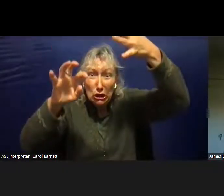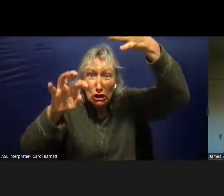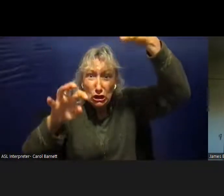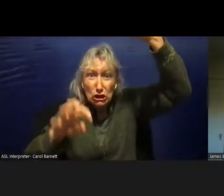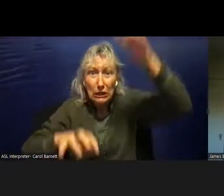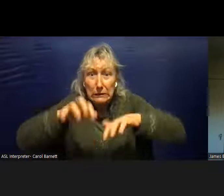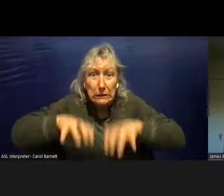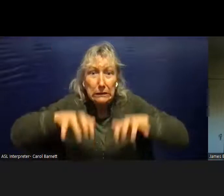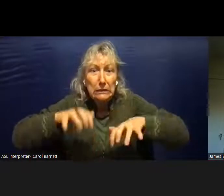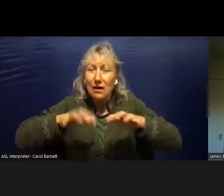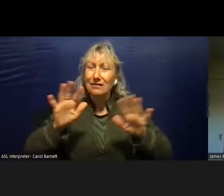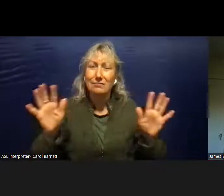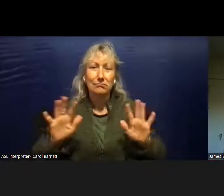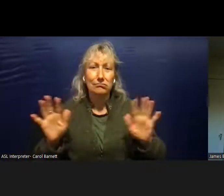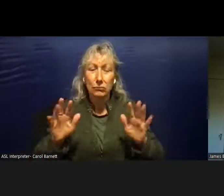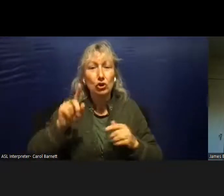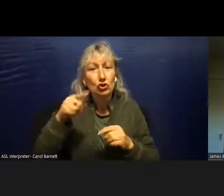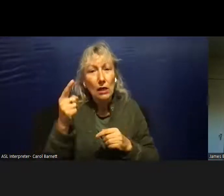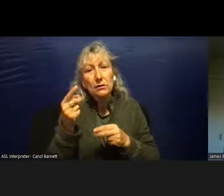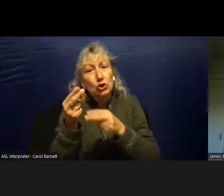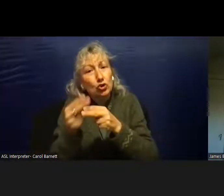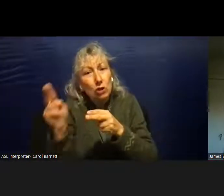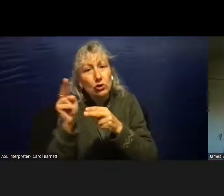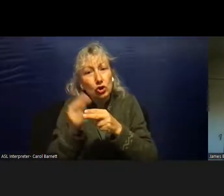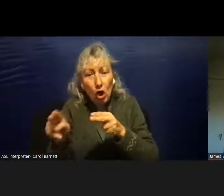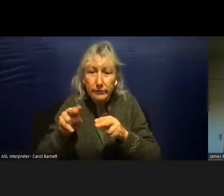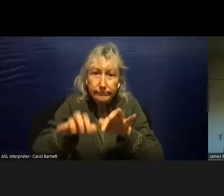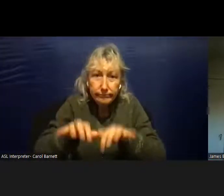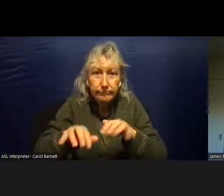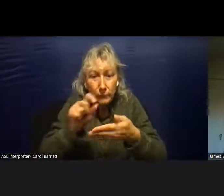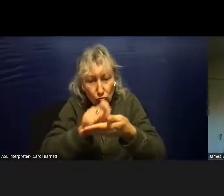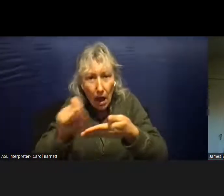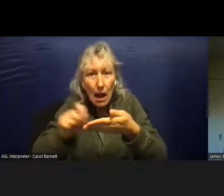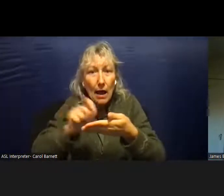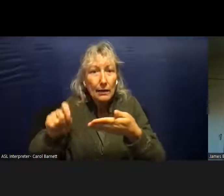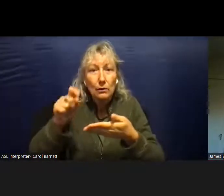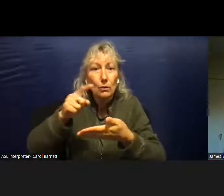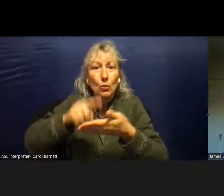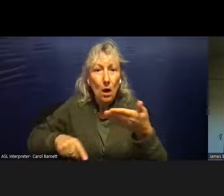We really do mean you know we're just thinking a few sentences don't, please don't write a book don't need it.